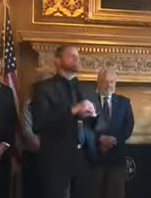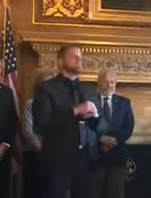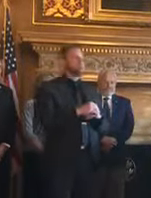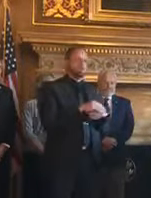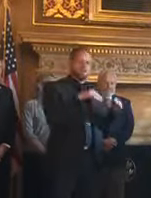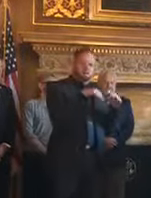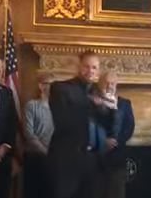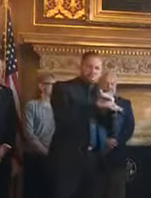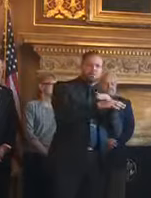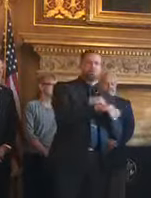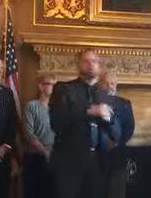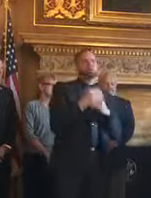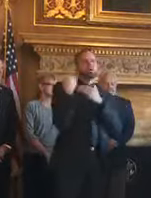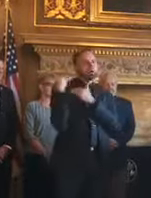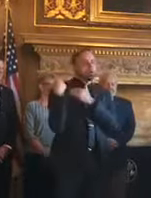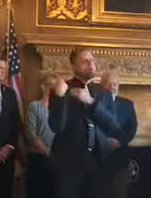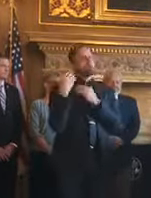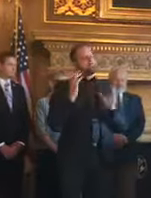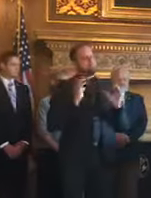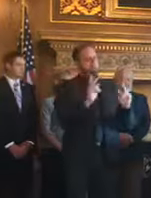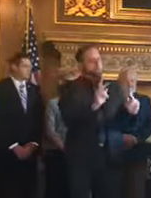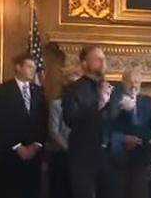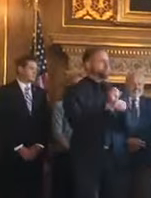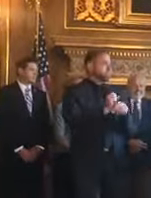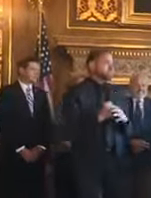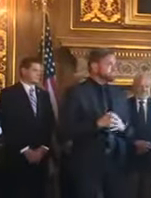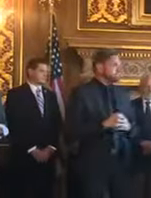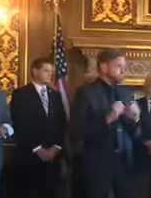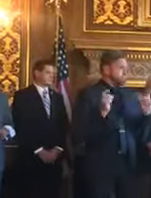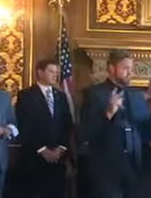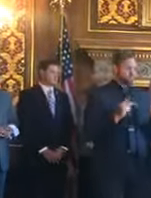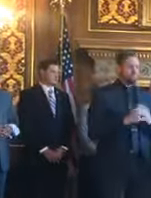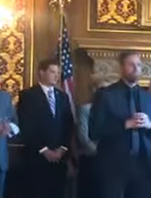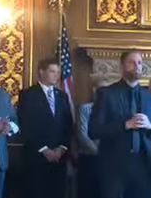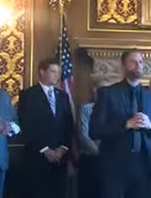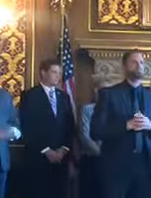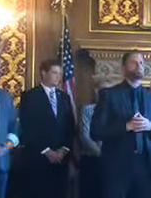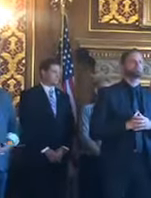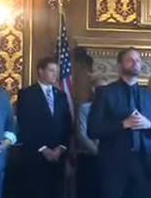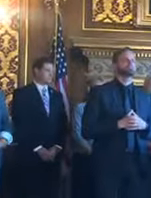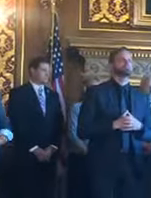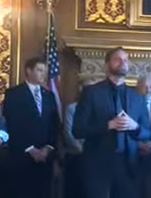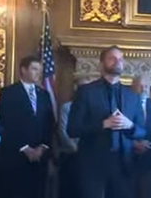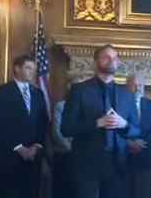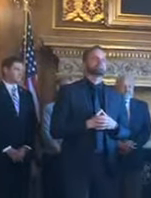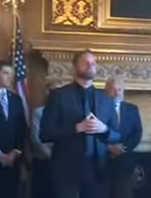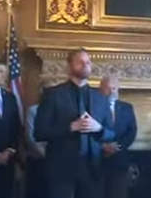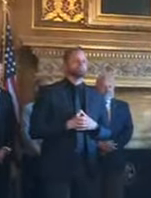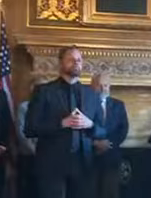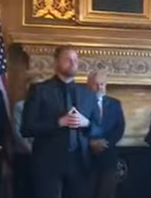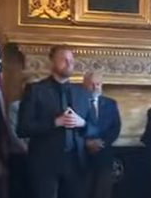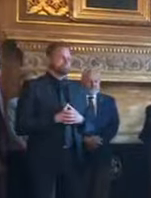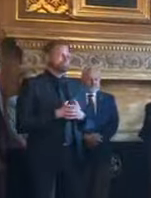And I am very honored to have wonderful leaders with us today who are going to speak on it